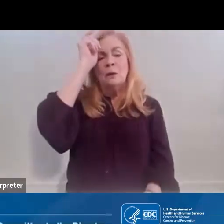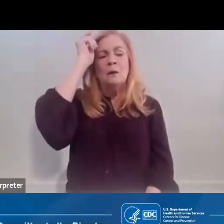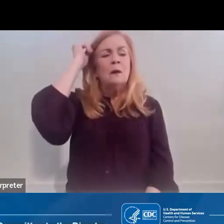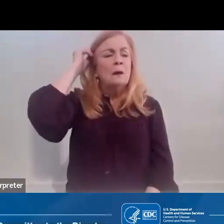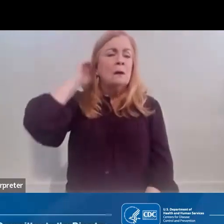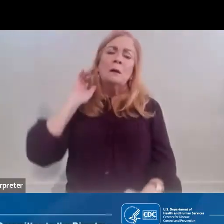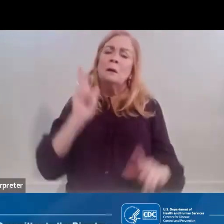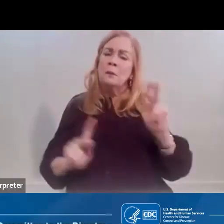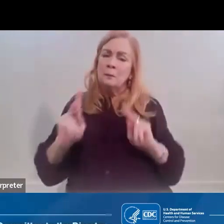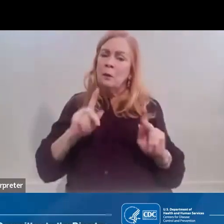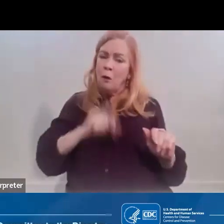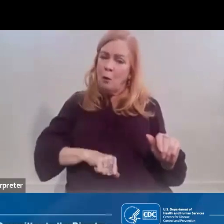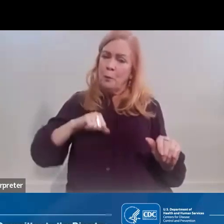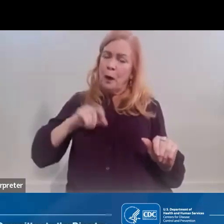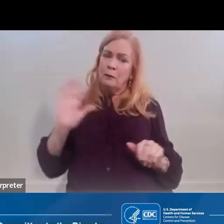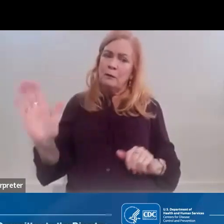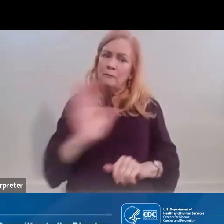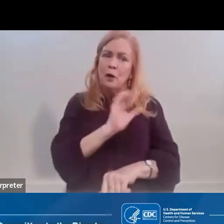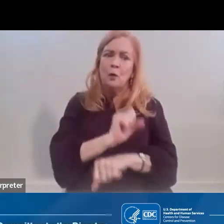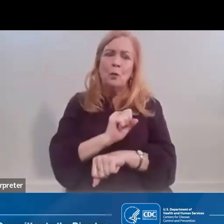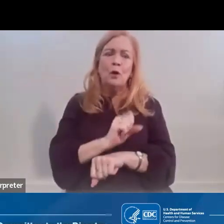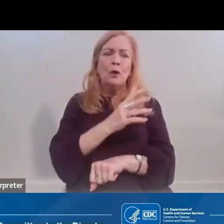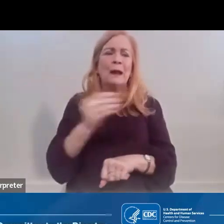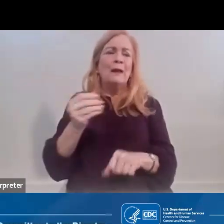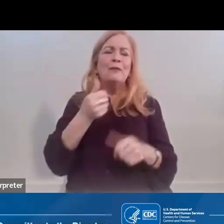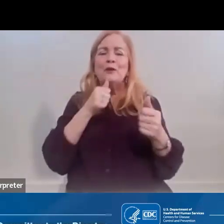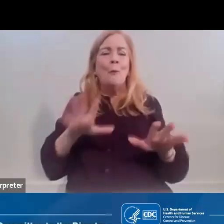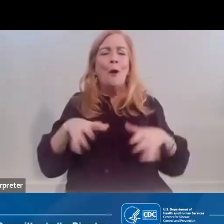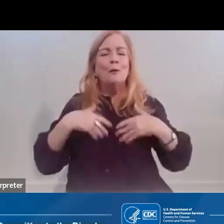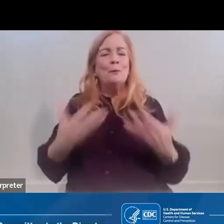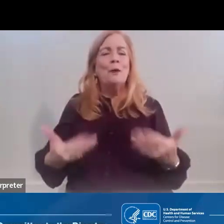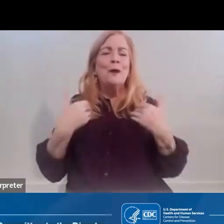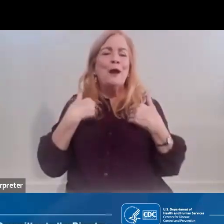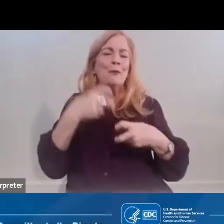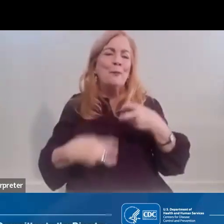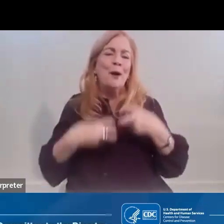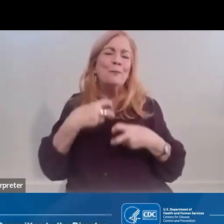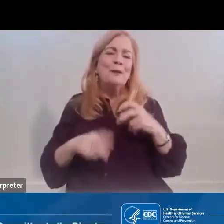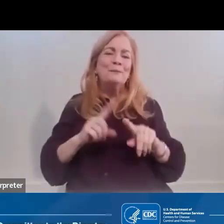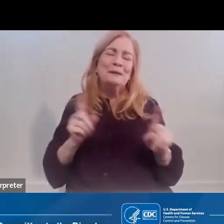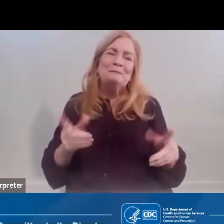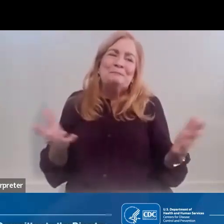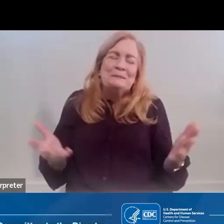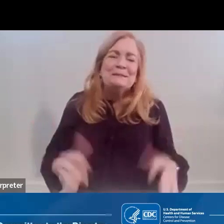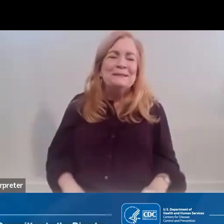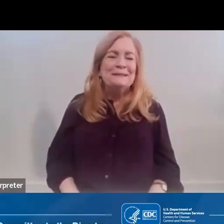and don't want to admit that there's a problem. But there will always be a problem, our prior missteps.